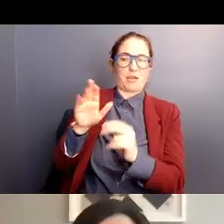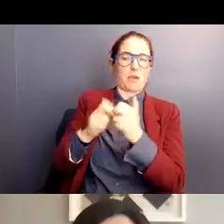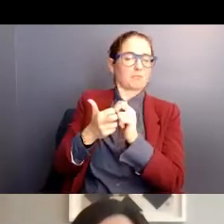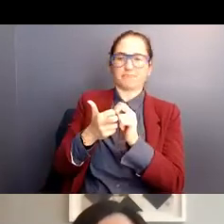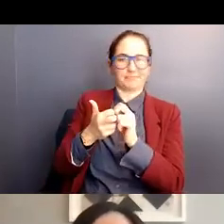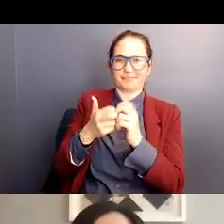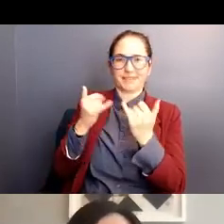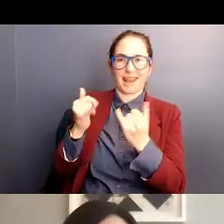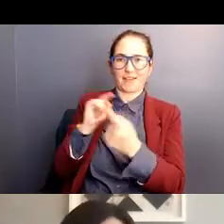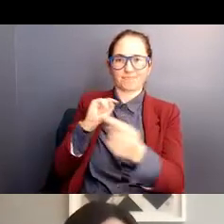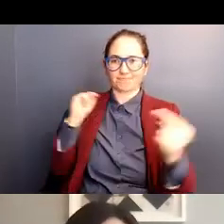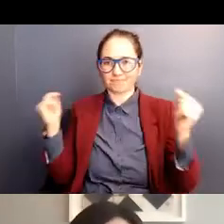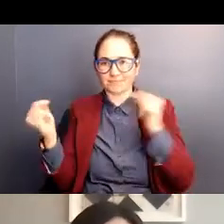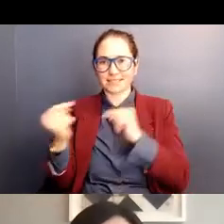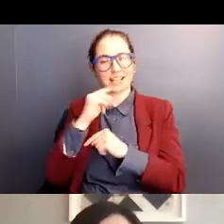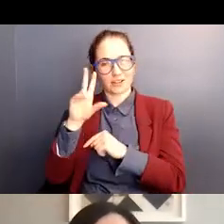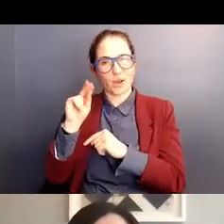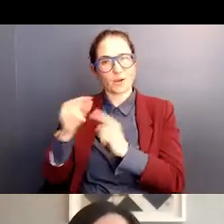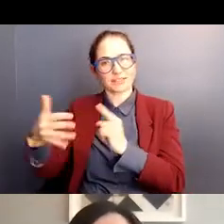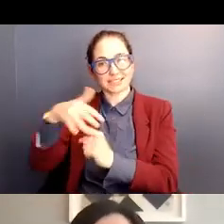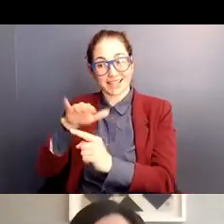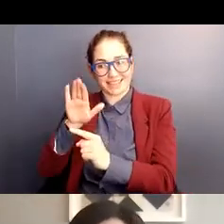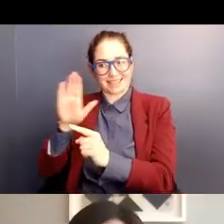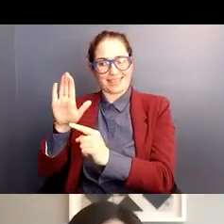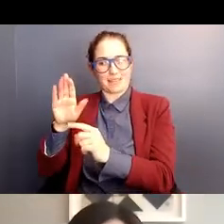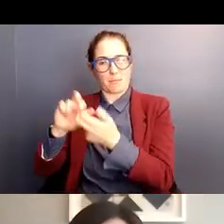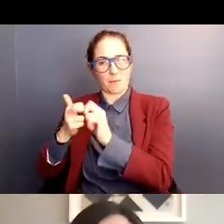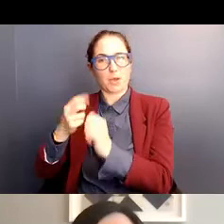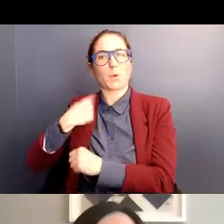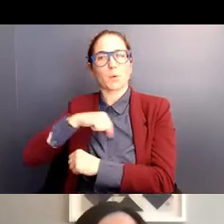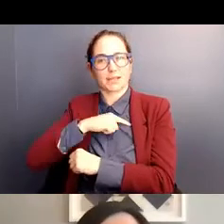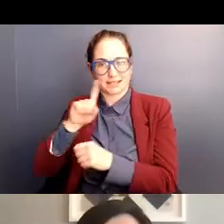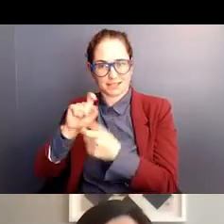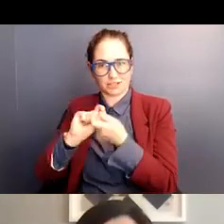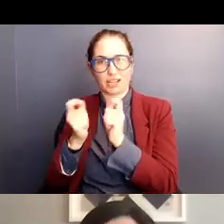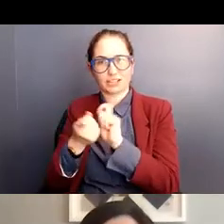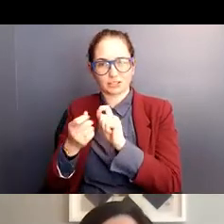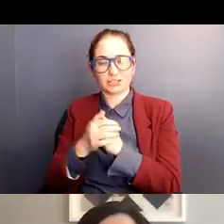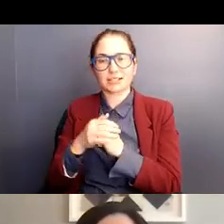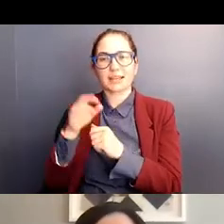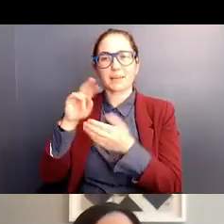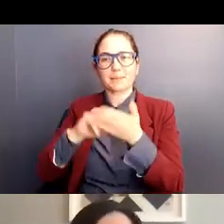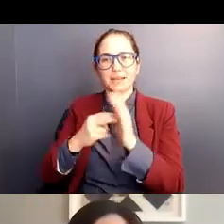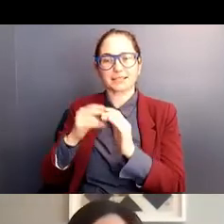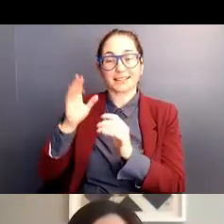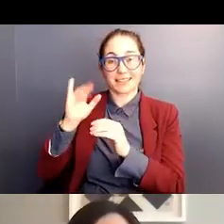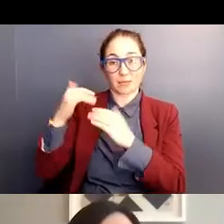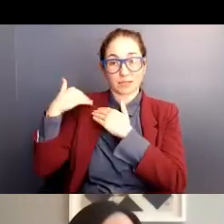Instead it's saying it's a societal problem and something we need to change. So it's putting responsibility on government, on